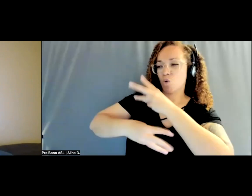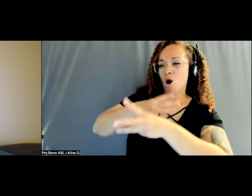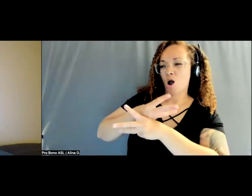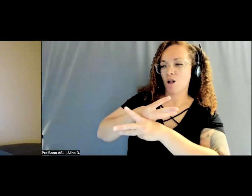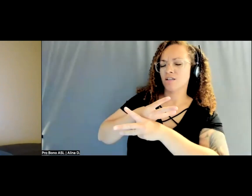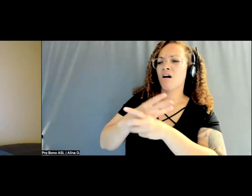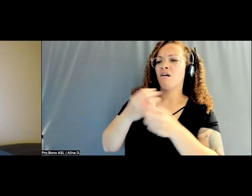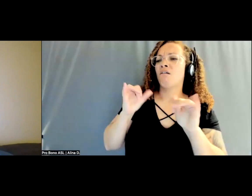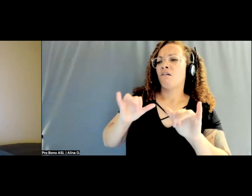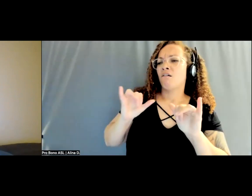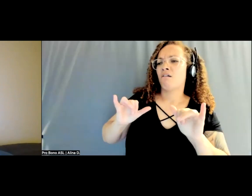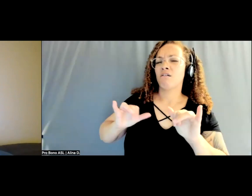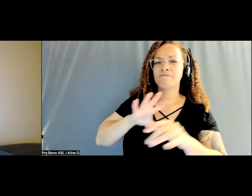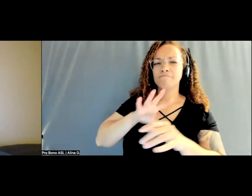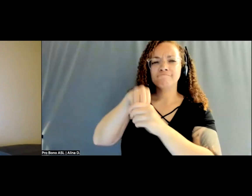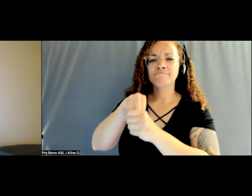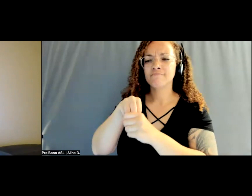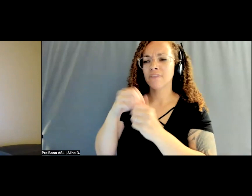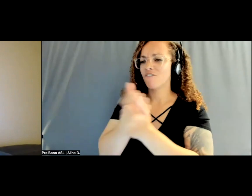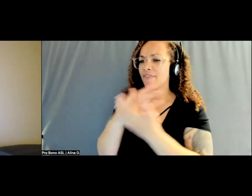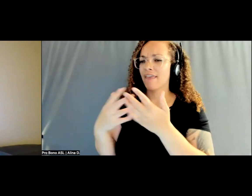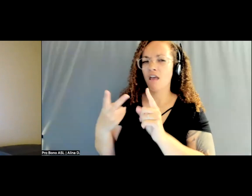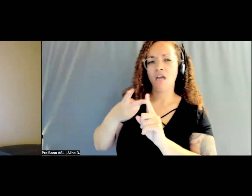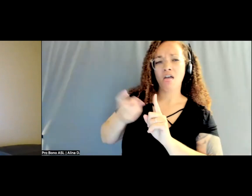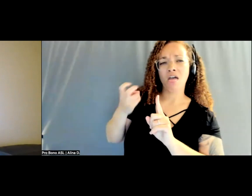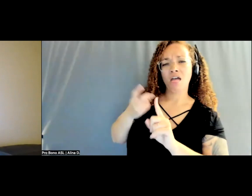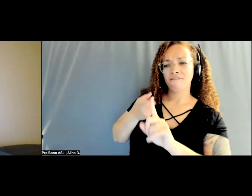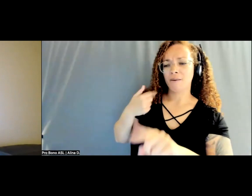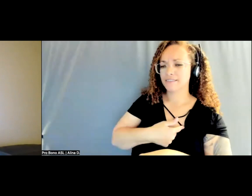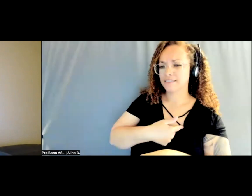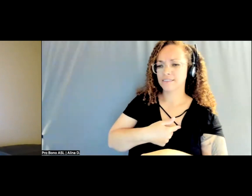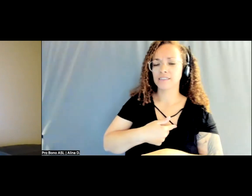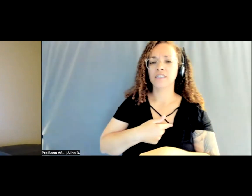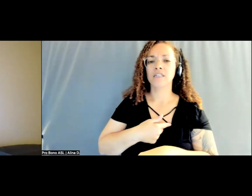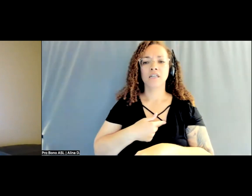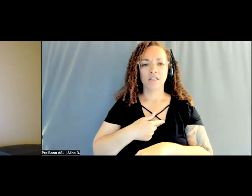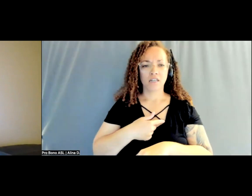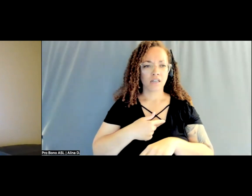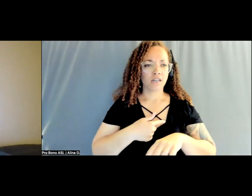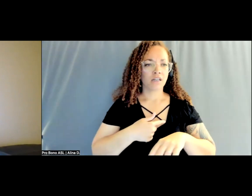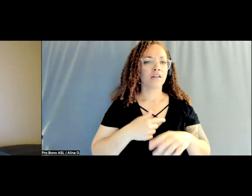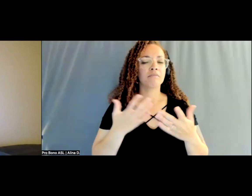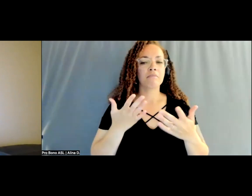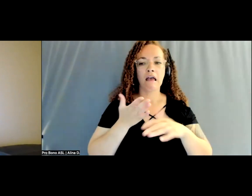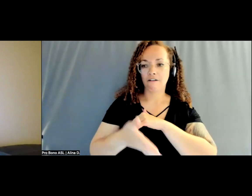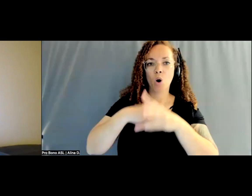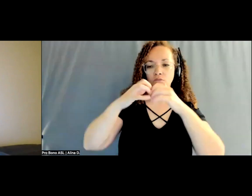afterwards, we pause. we can feel at our fingertips glimmers of worlds to be, of worlds becoming—